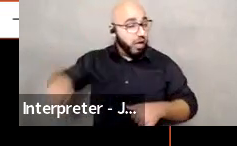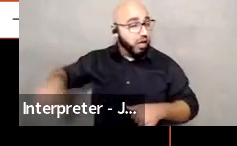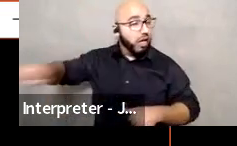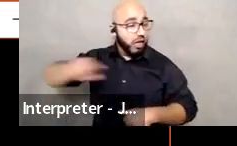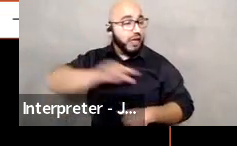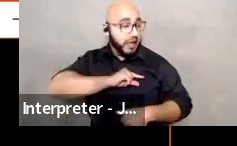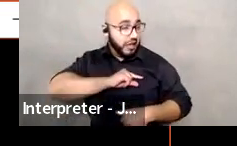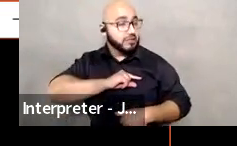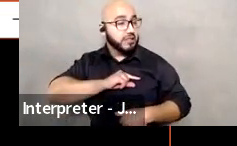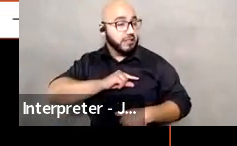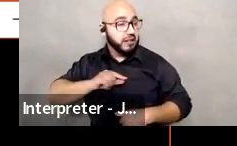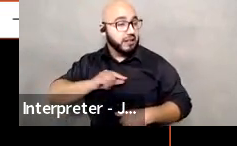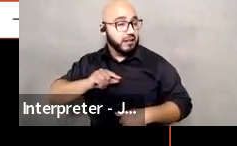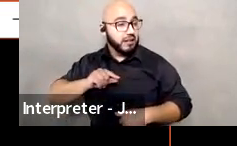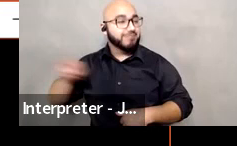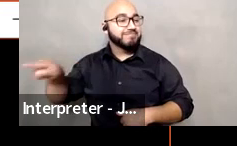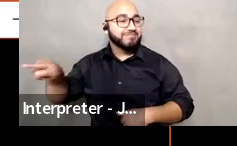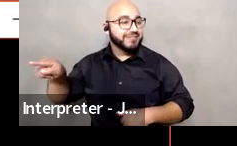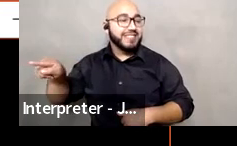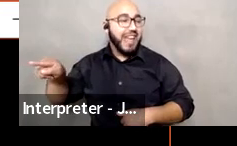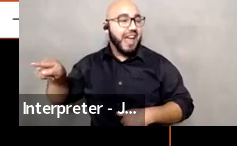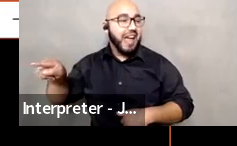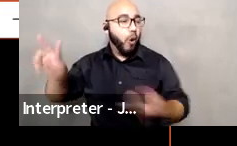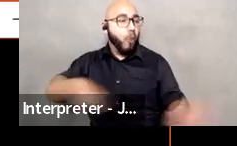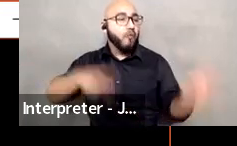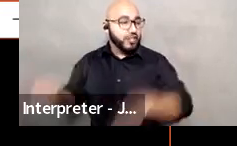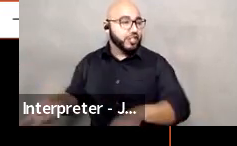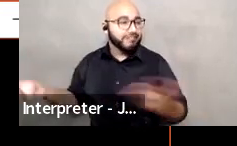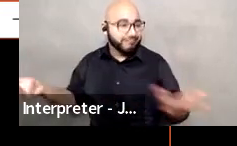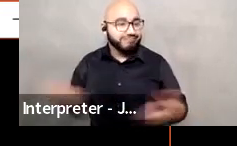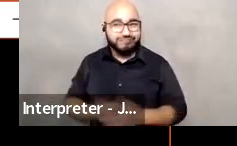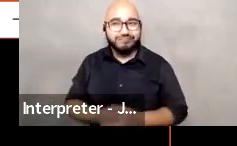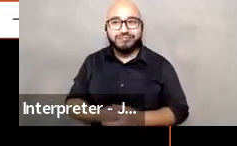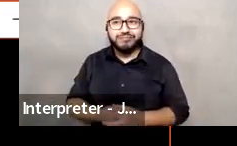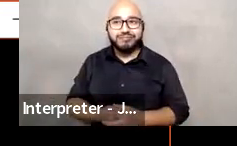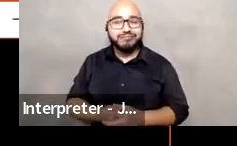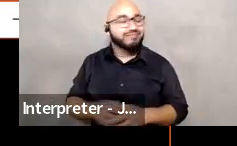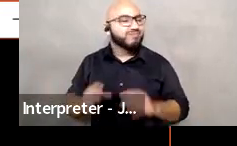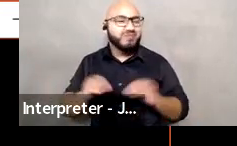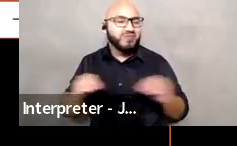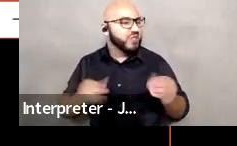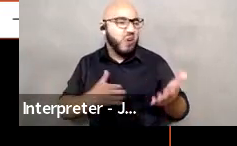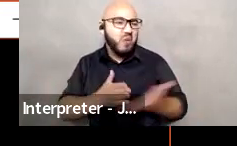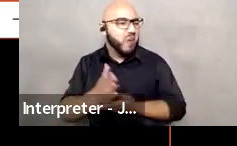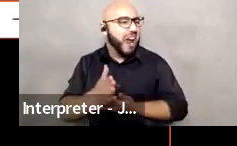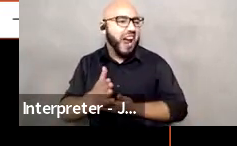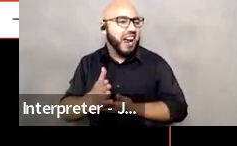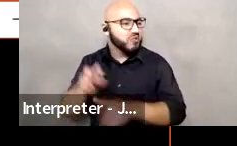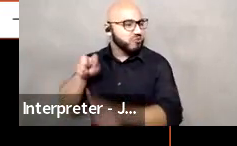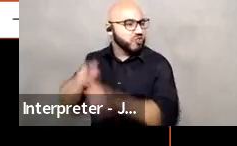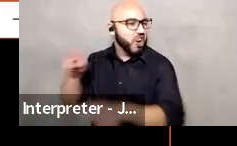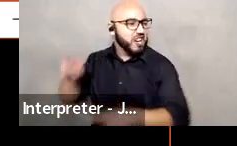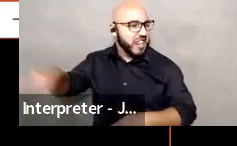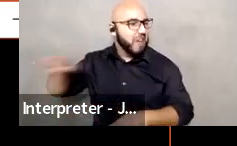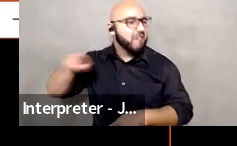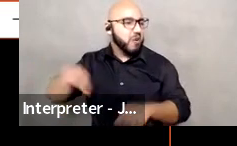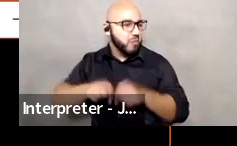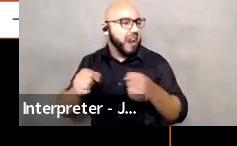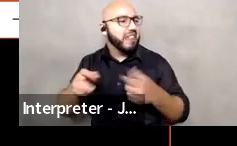Those convictions are now overturned. You had no right. To charge them for violating the 14th and 15th amendments.